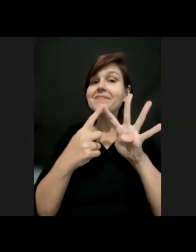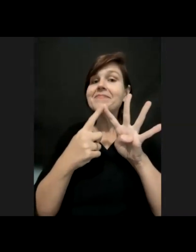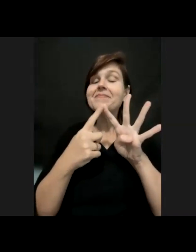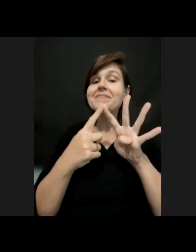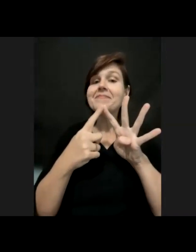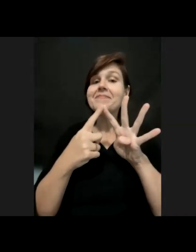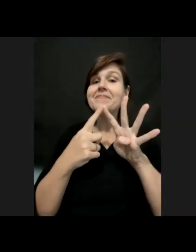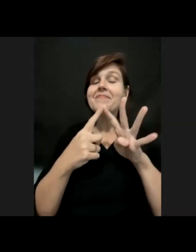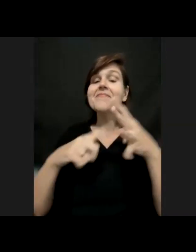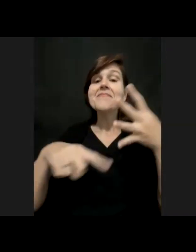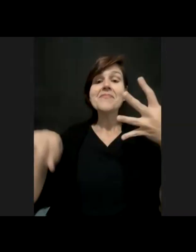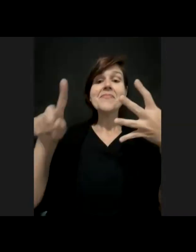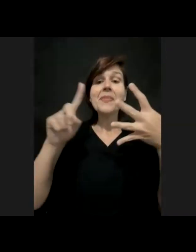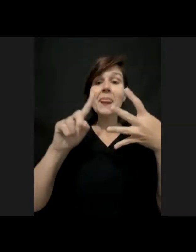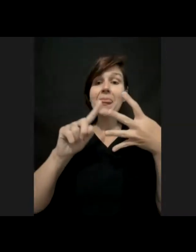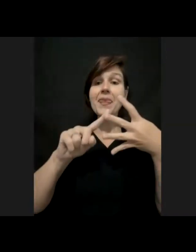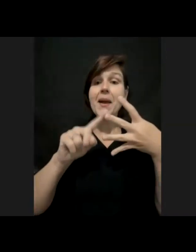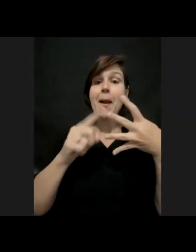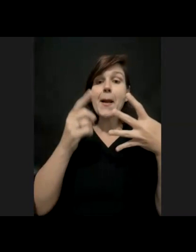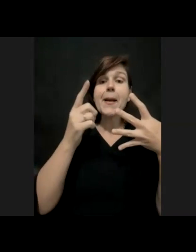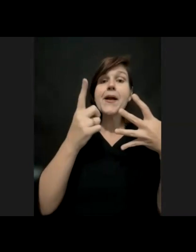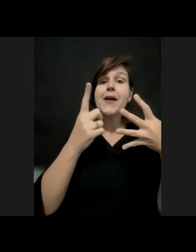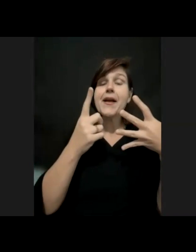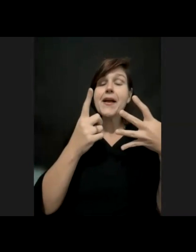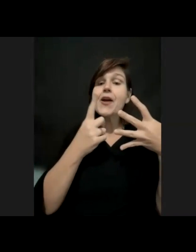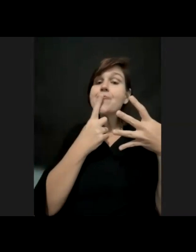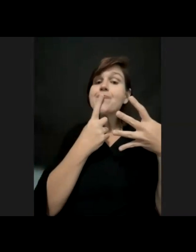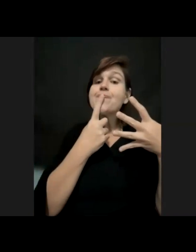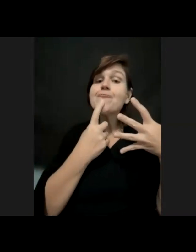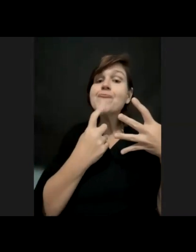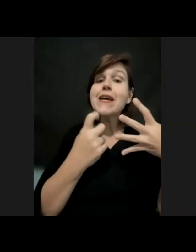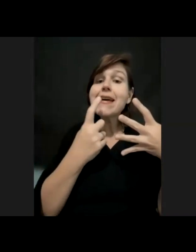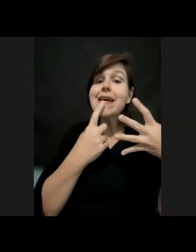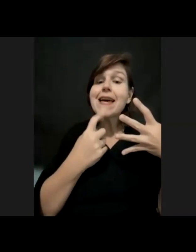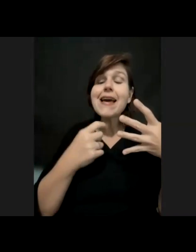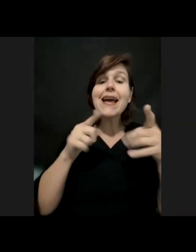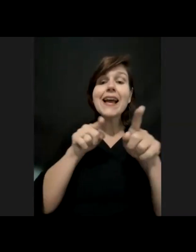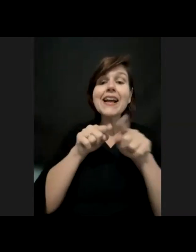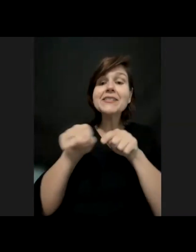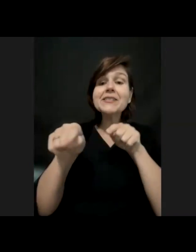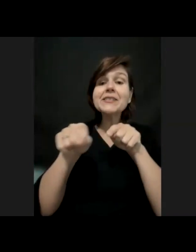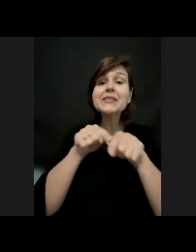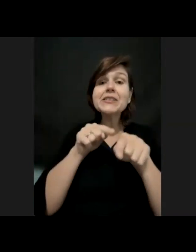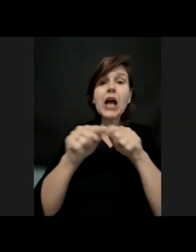He passed her a red sock, a beautiful, glittery red sock.